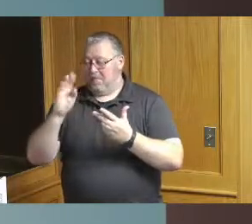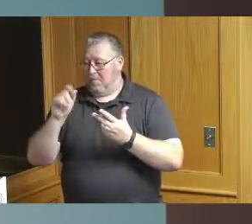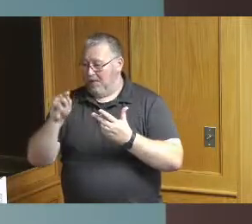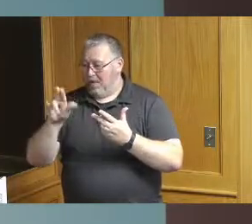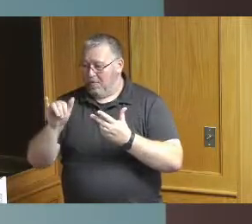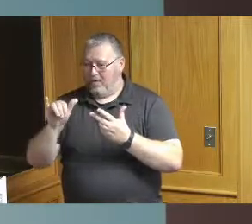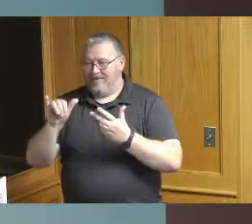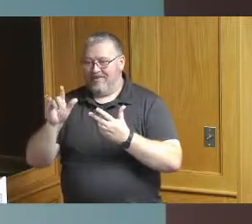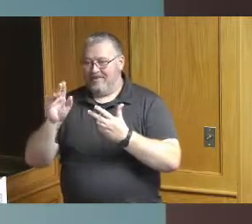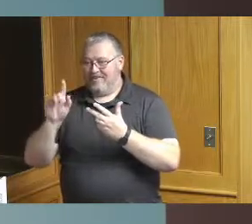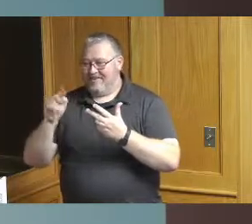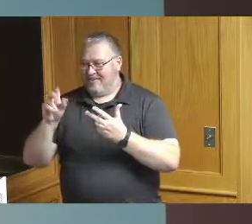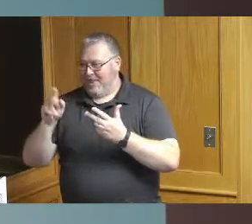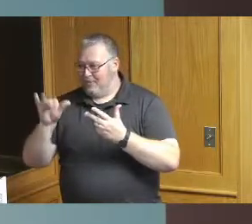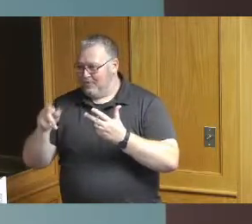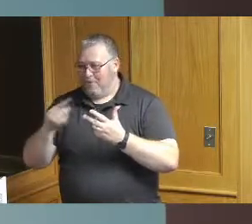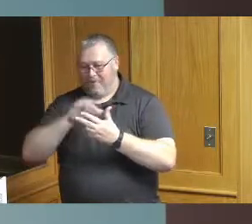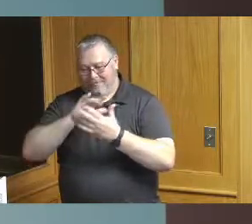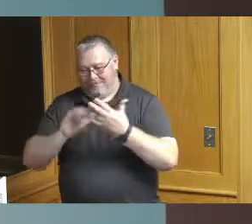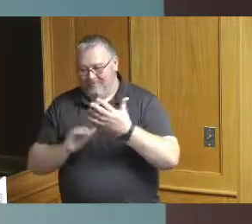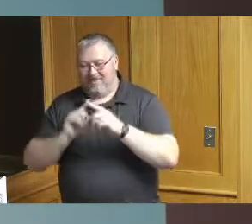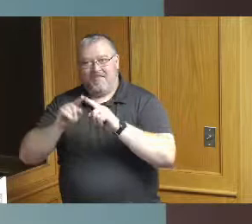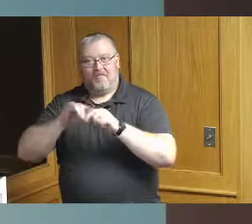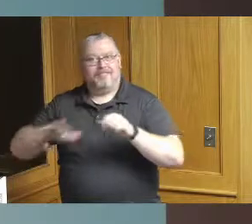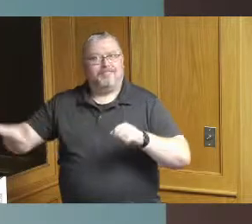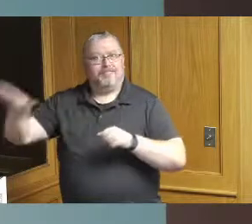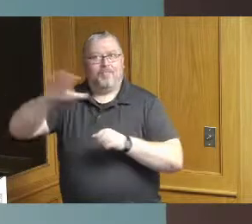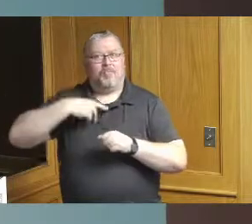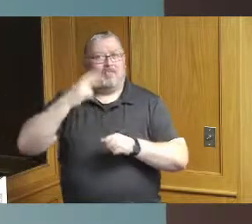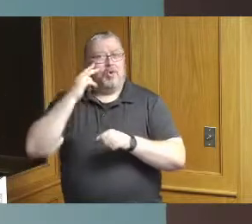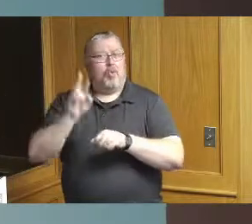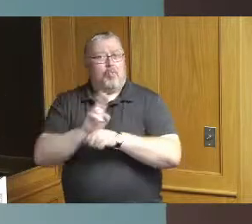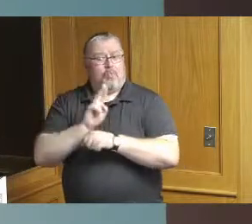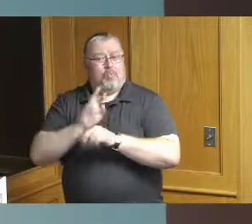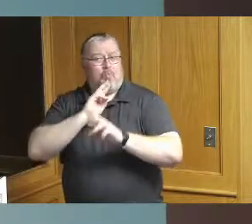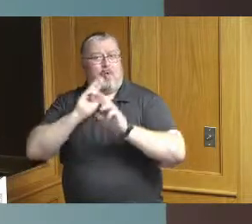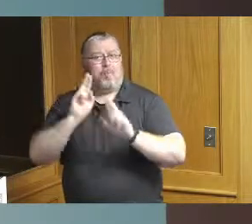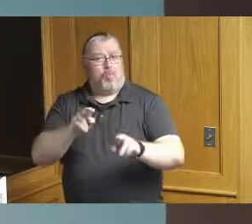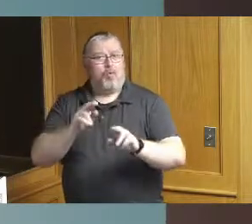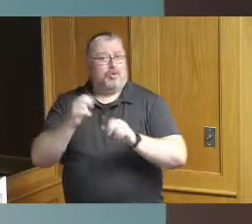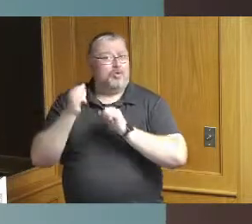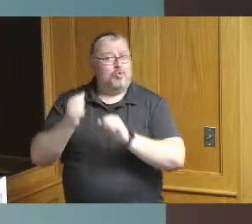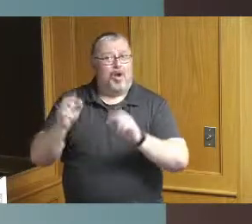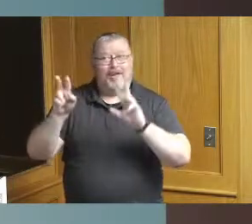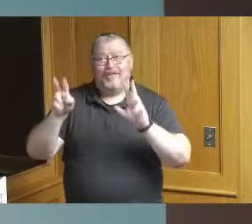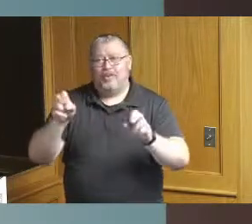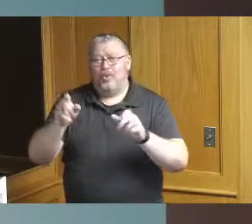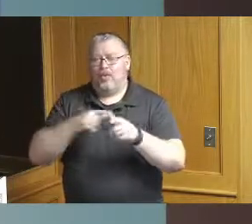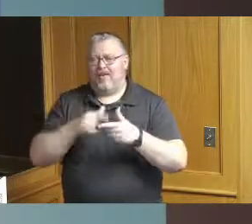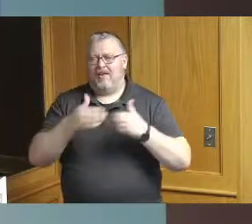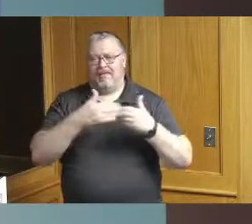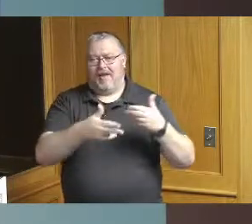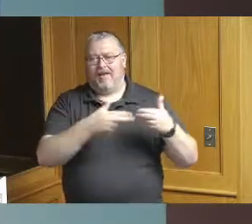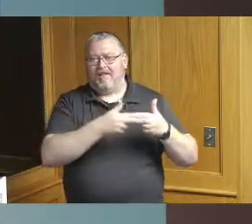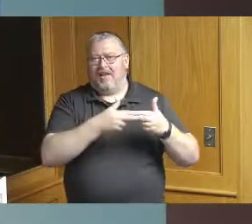where you can you know report a storm drainage issue or the next slide you can report fire